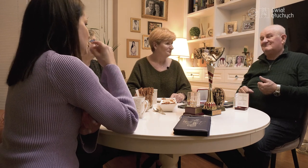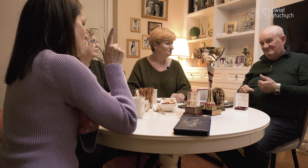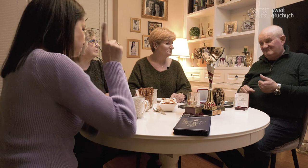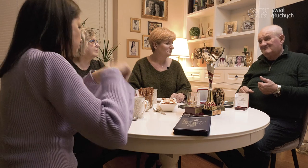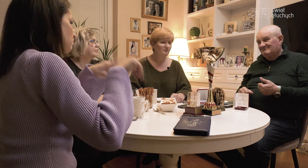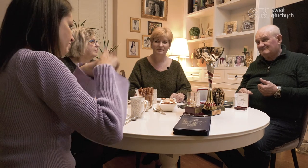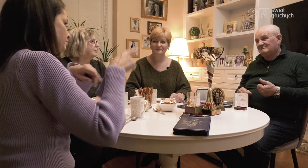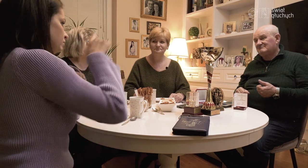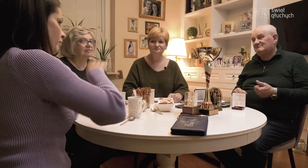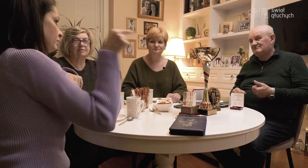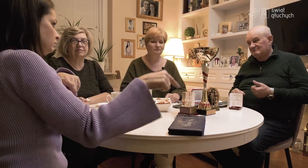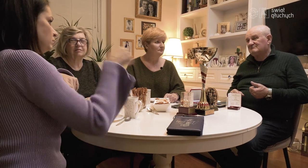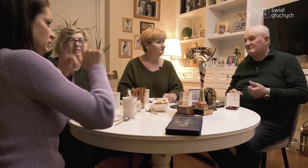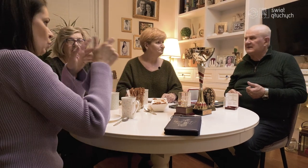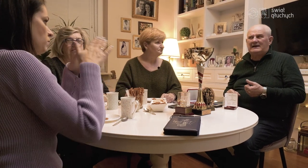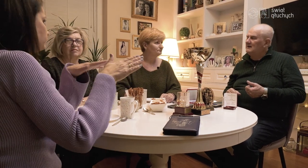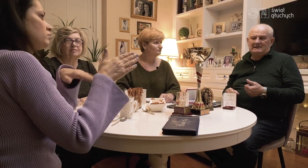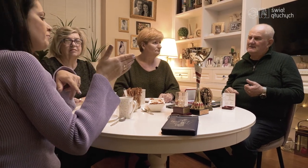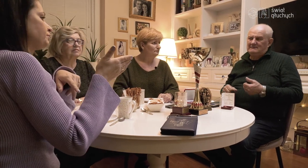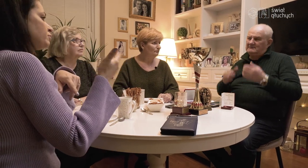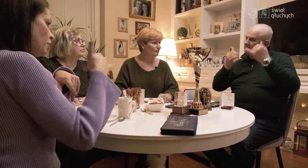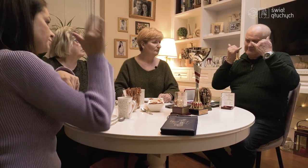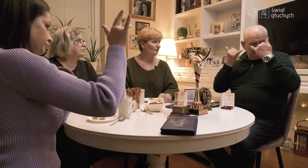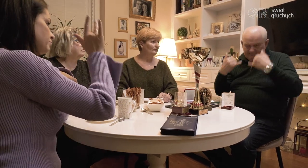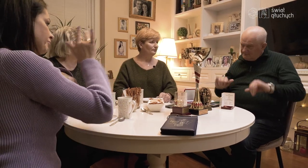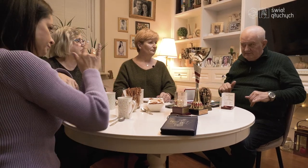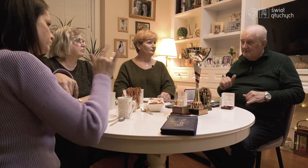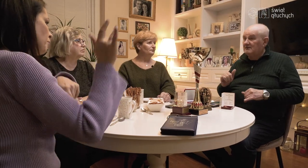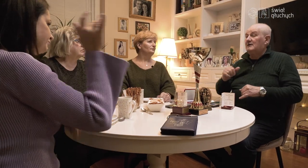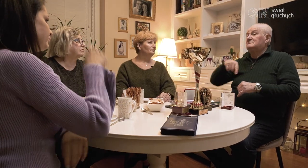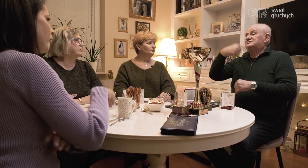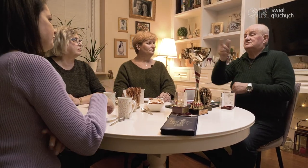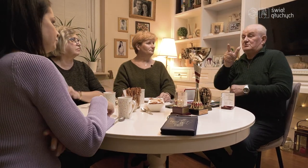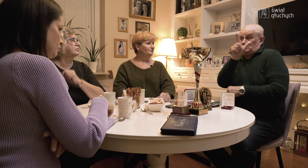[Monika]: Did you go to the same places all the time? [Tadeusz]: No, to different places.